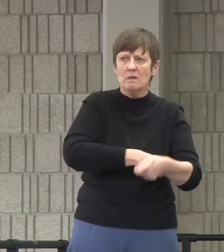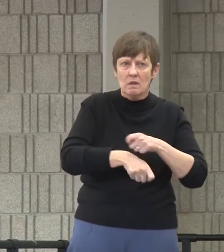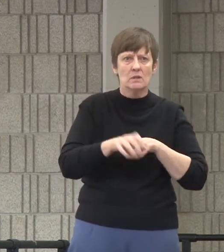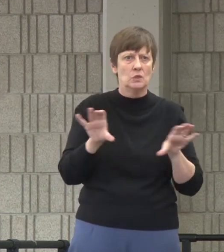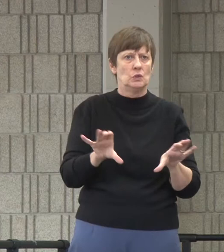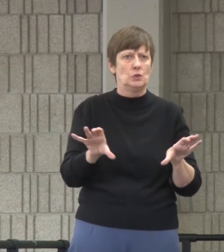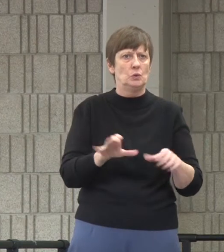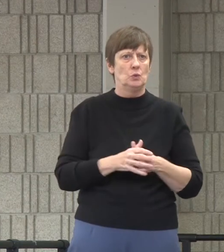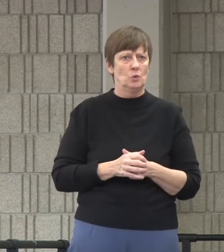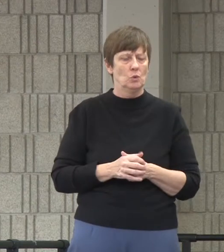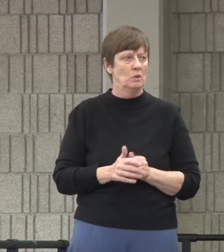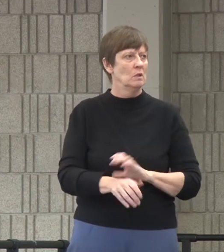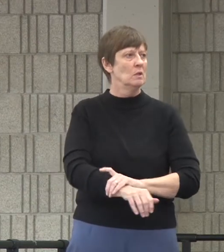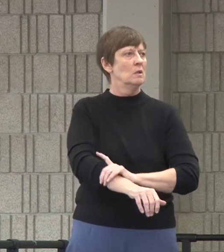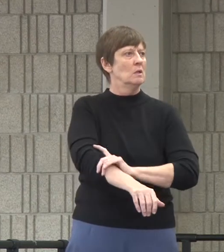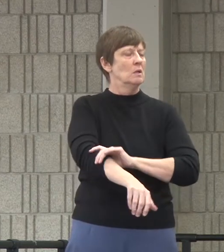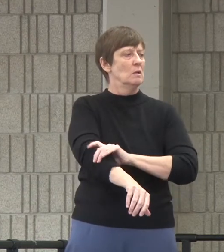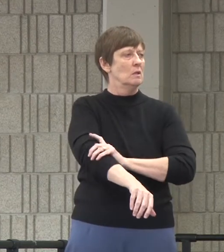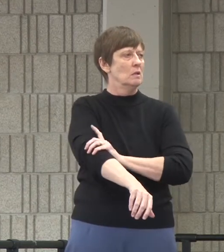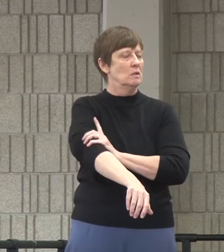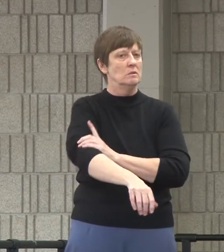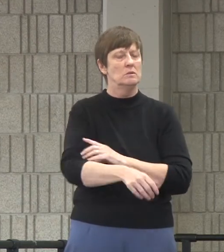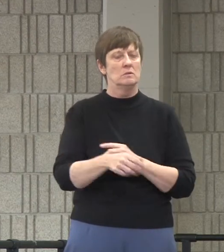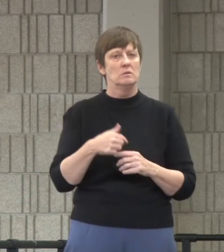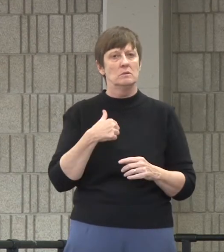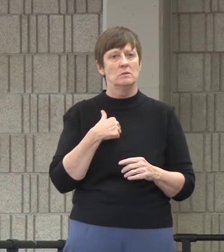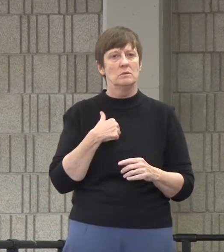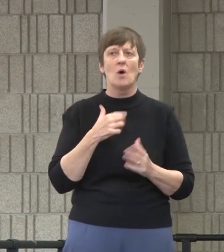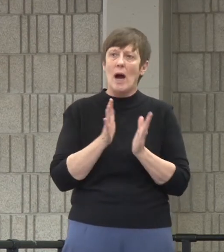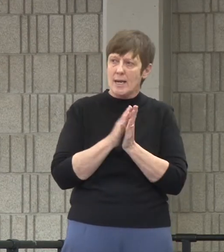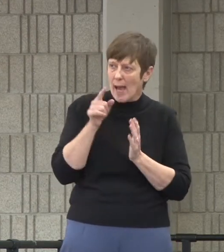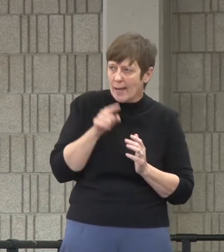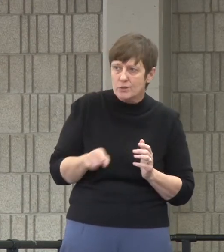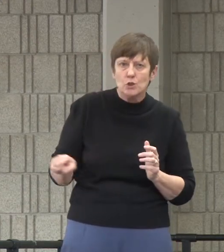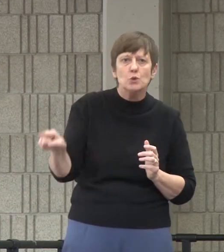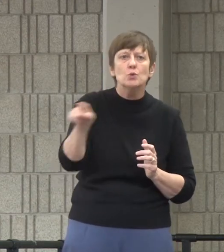And so I ask us to think about what each of us can do.